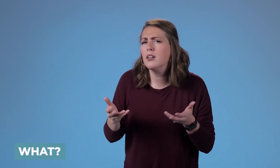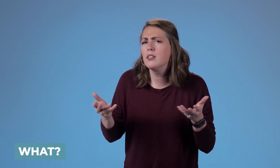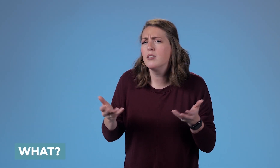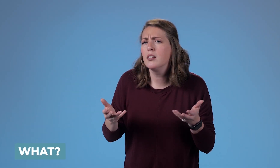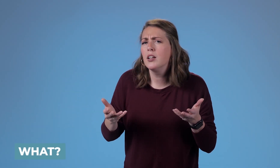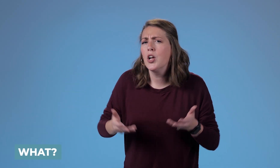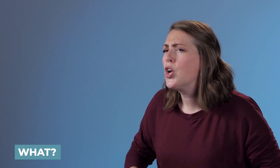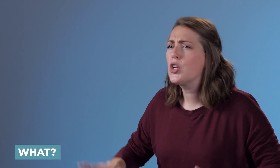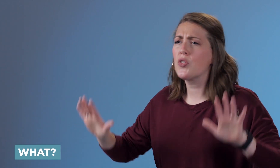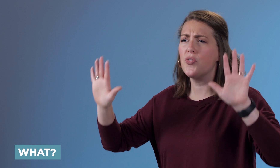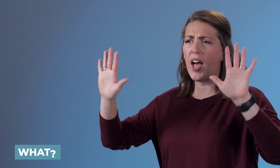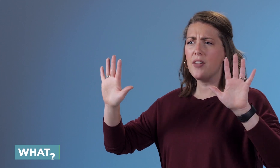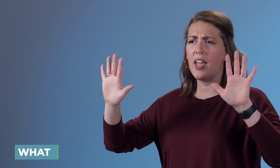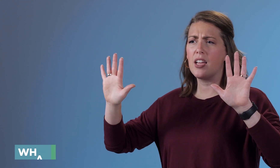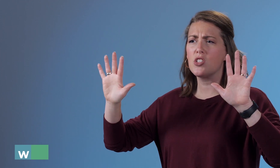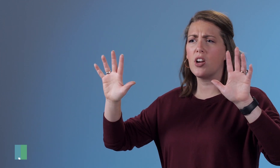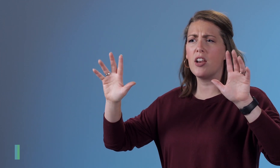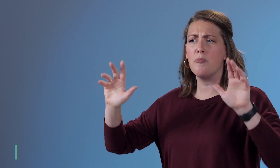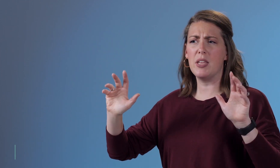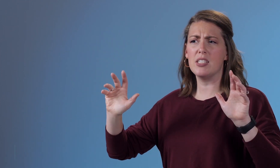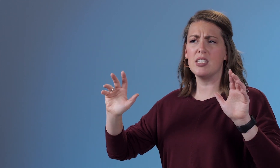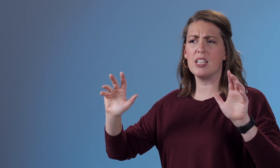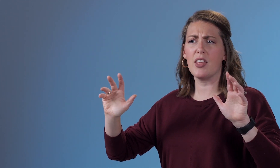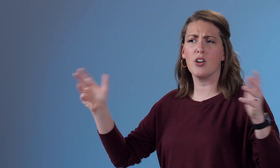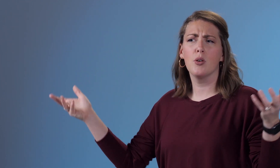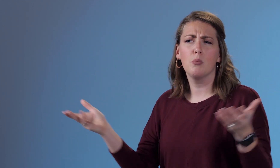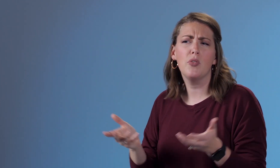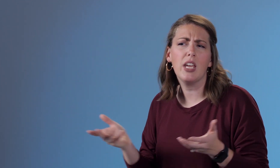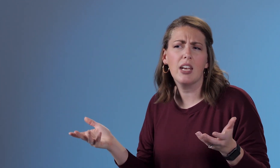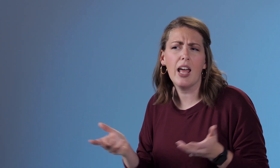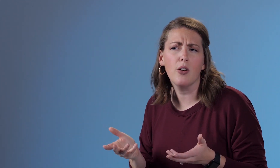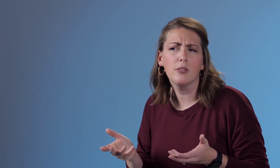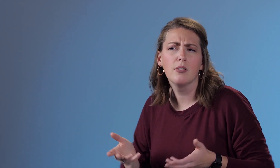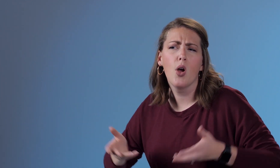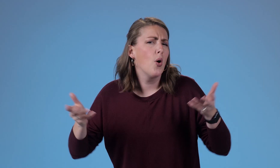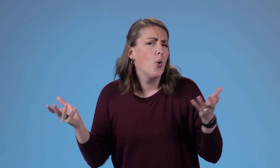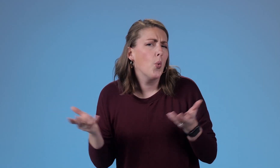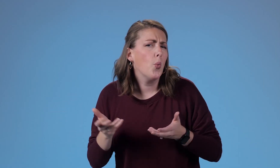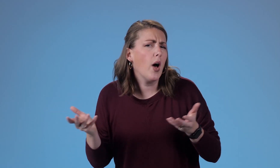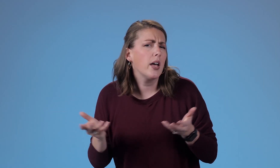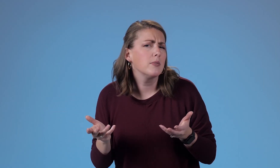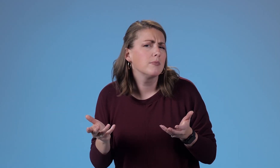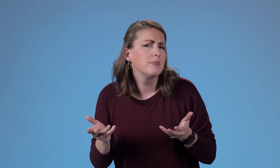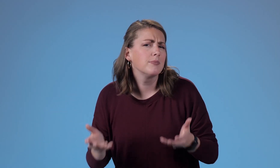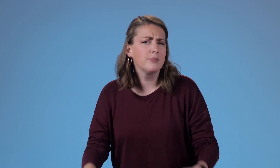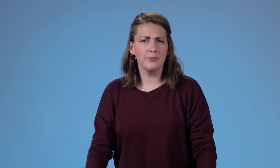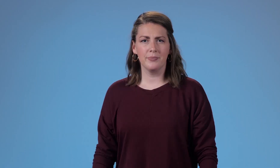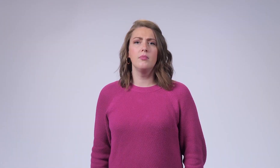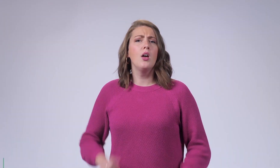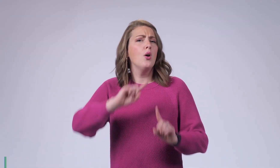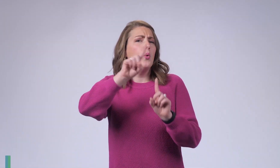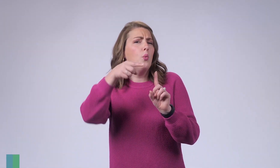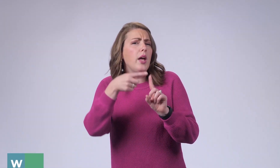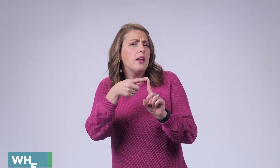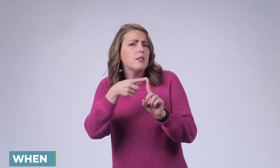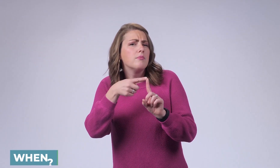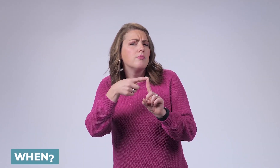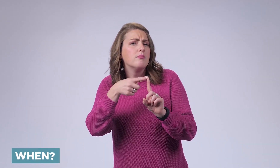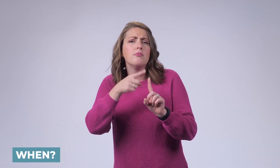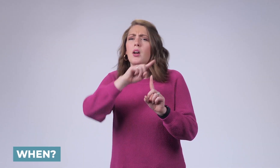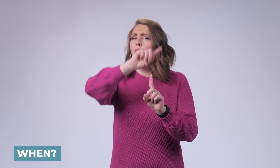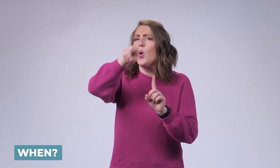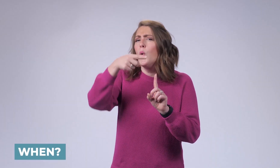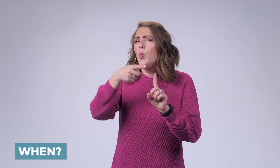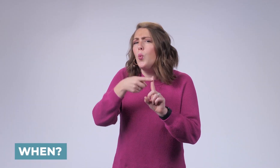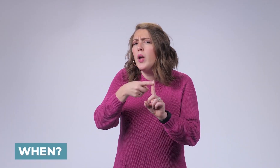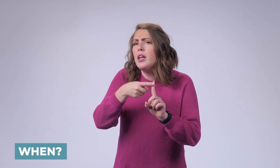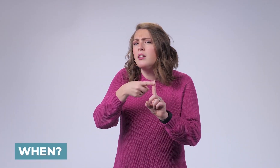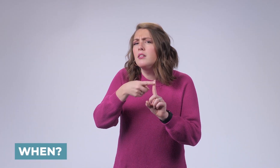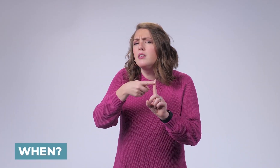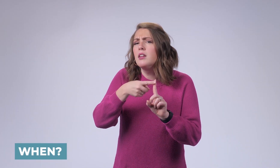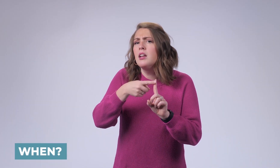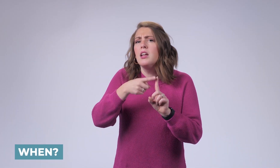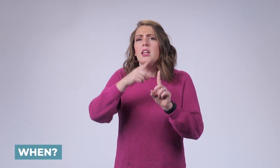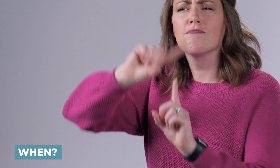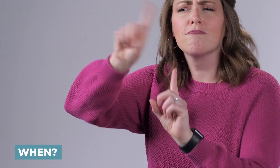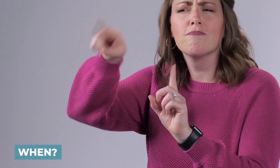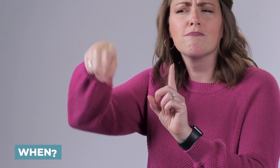what your five hands are kind of bent in together moving in and out what when when think of